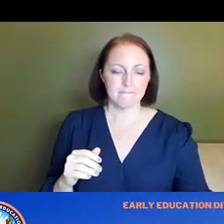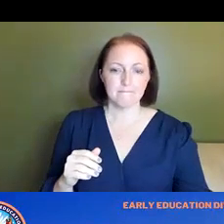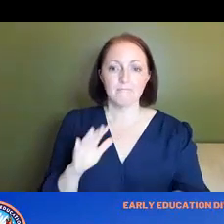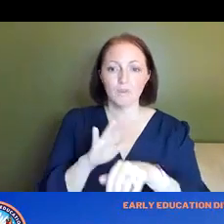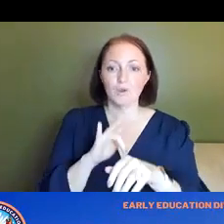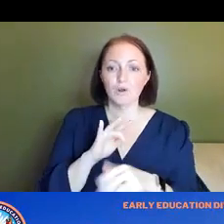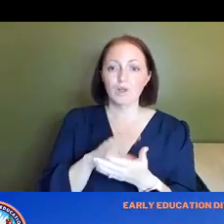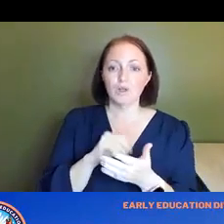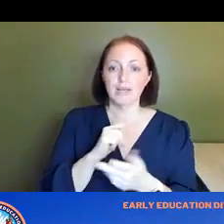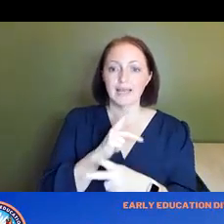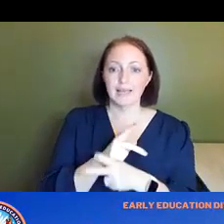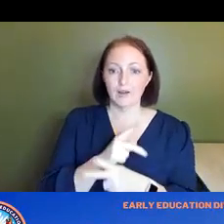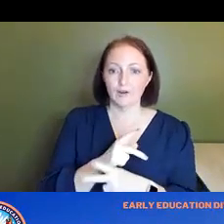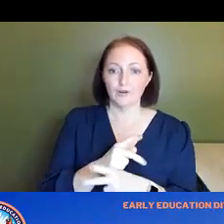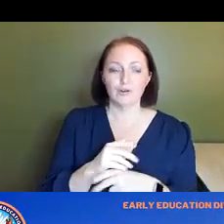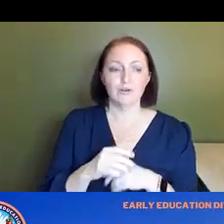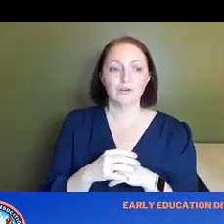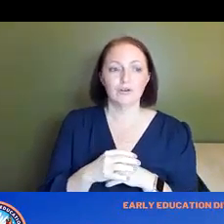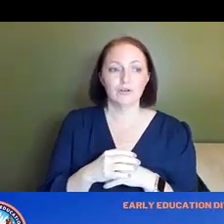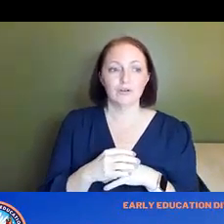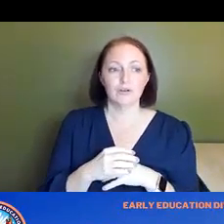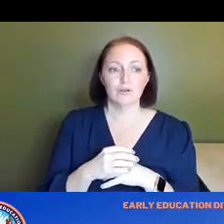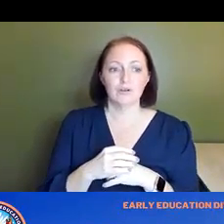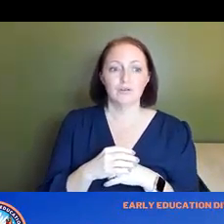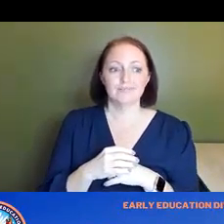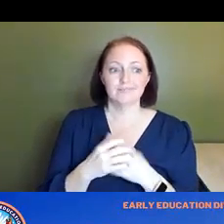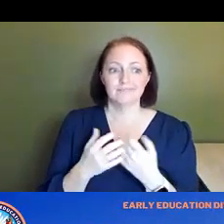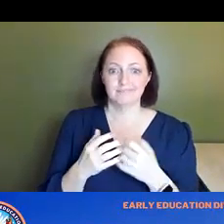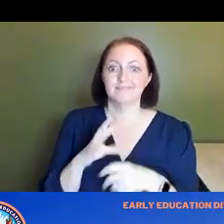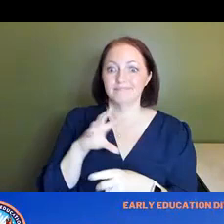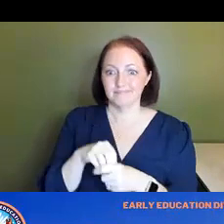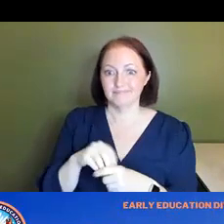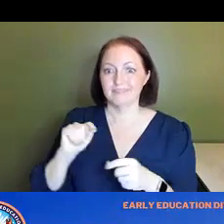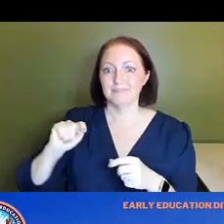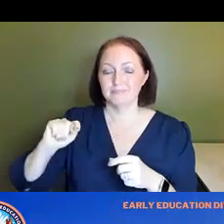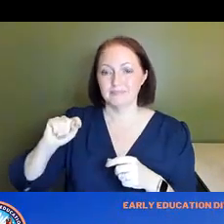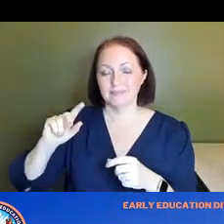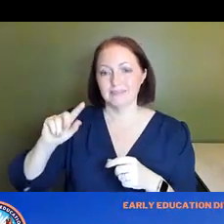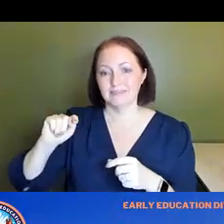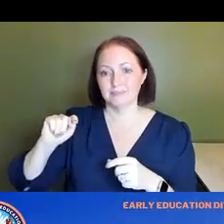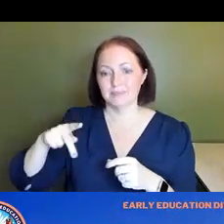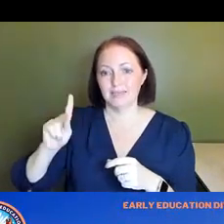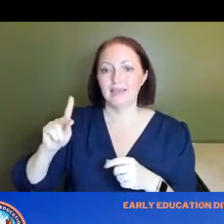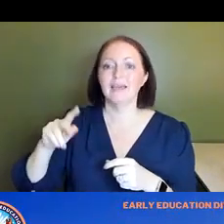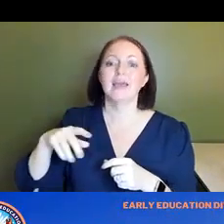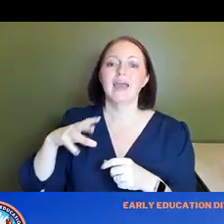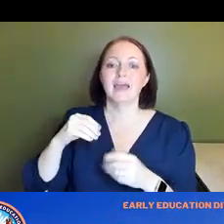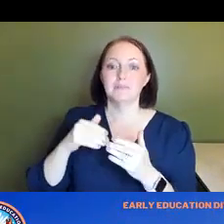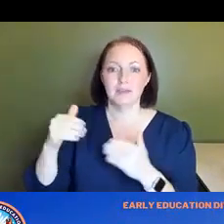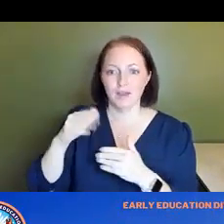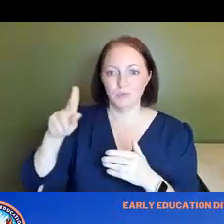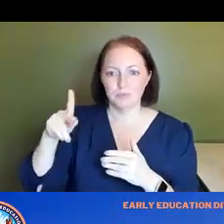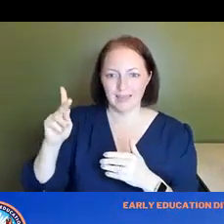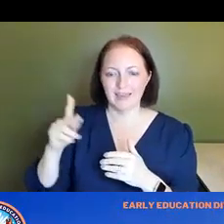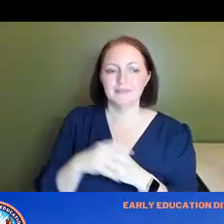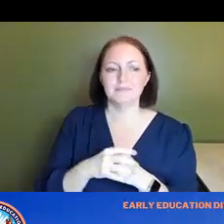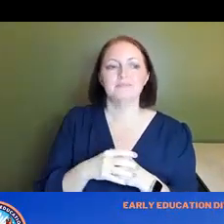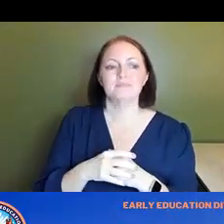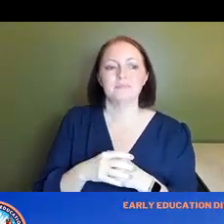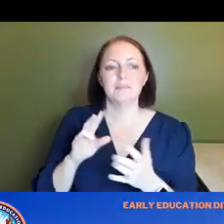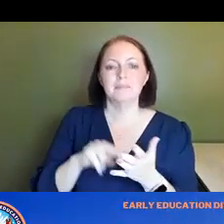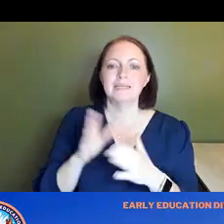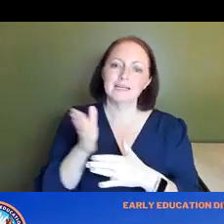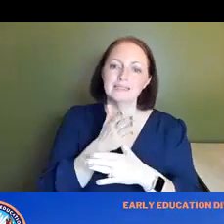Care is a both component of UPK and goes beyond UPK. So it refers to the continuum of programs